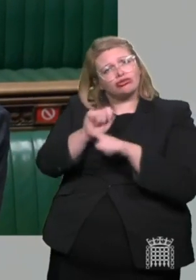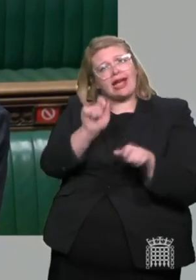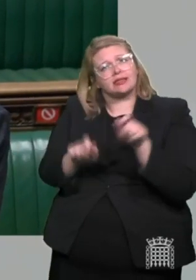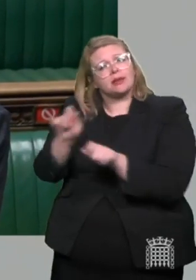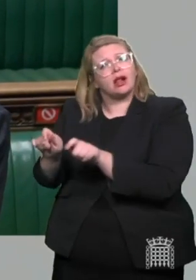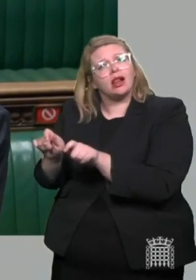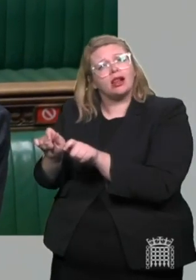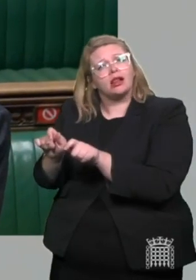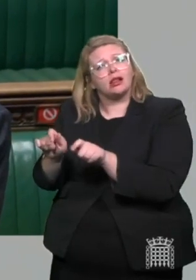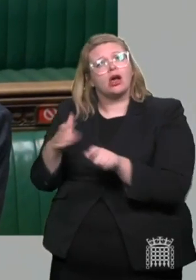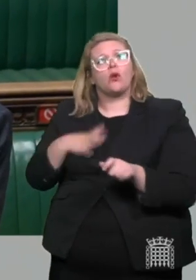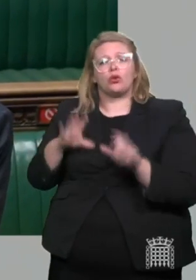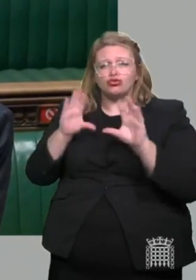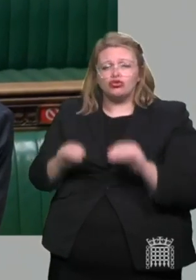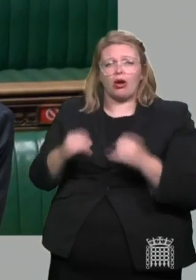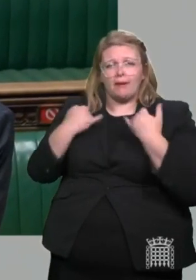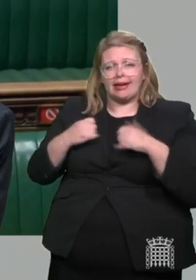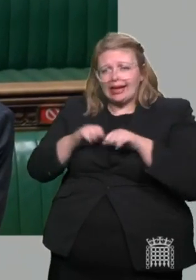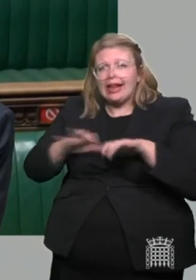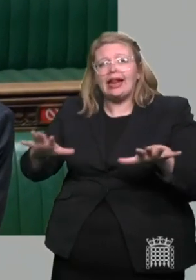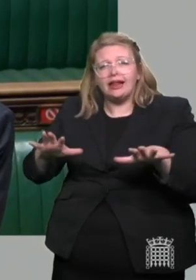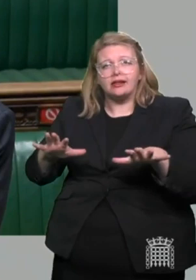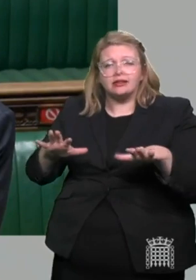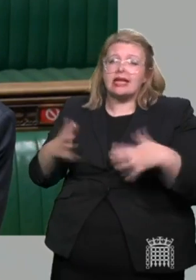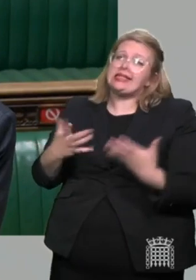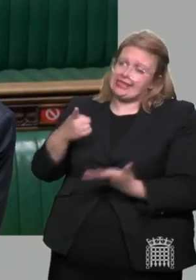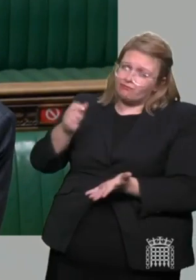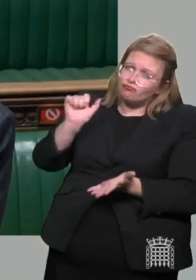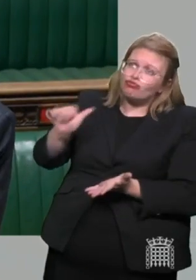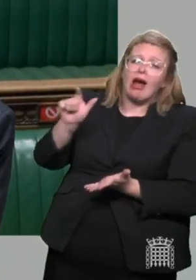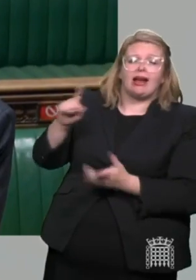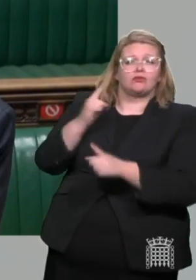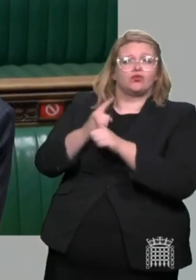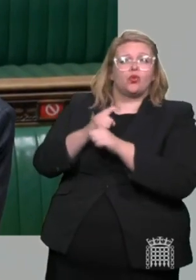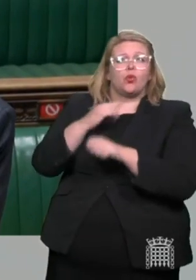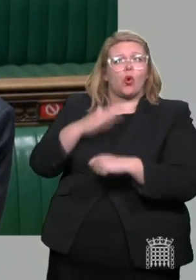them from disease. The right hon. Gentleman is right to draw attention to the wretched toll